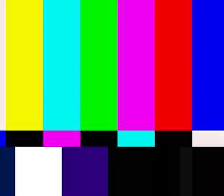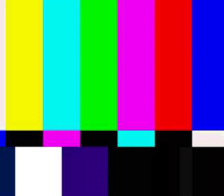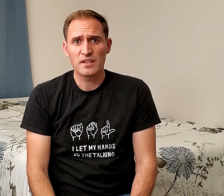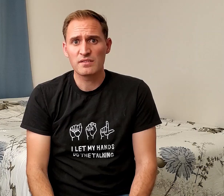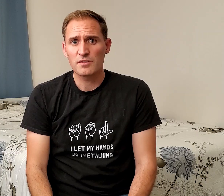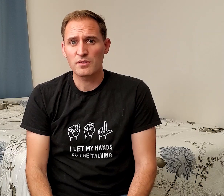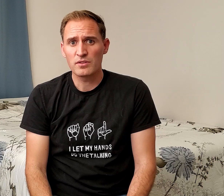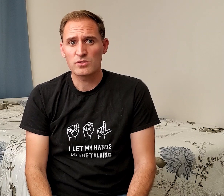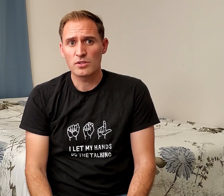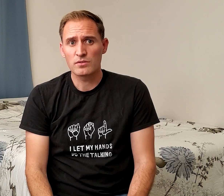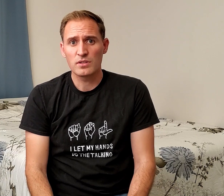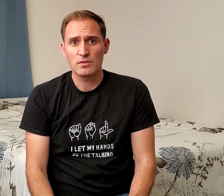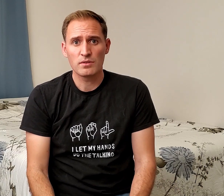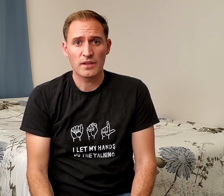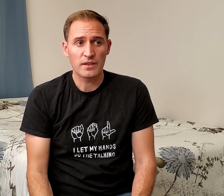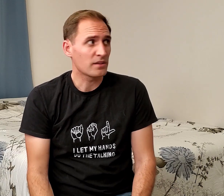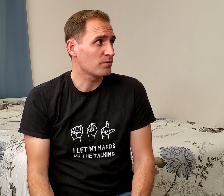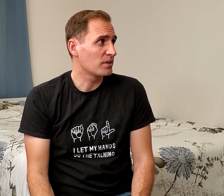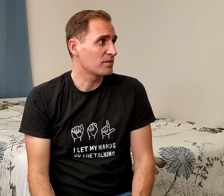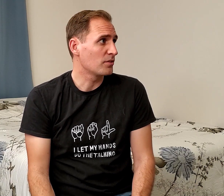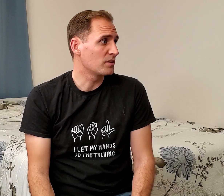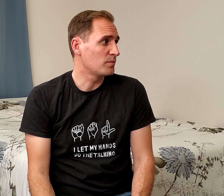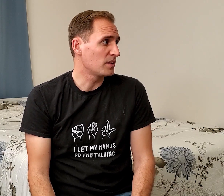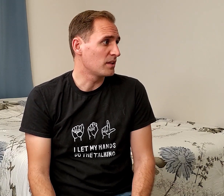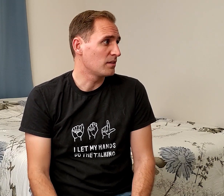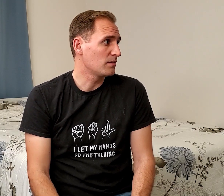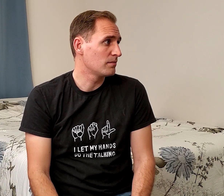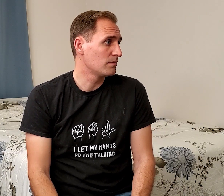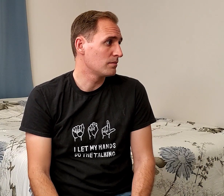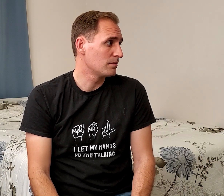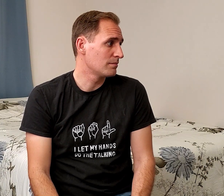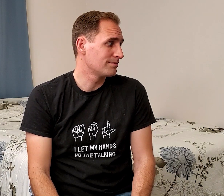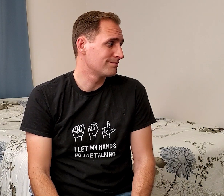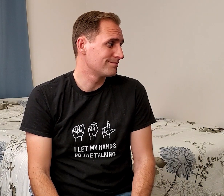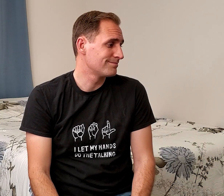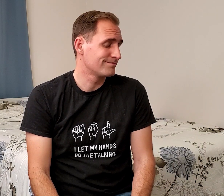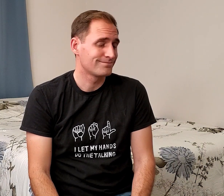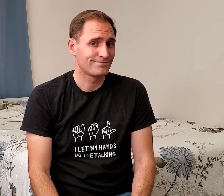... things I was going to show to you the next one is going to be... Daddy!